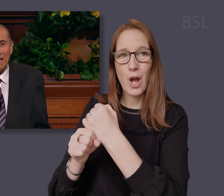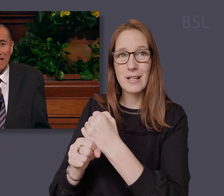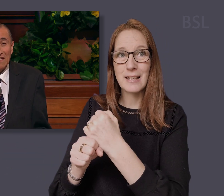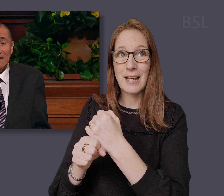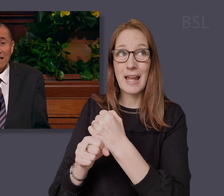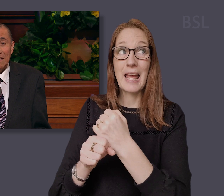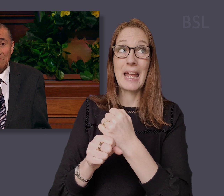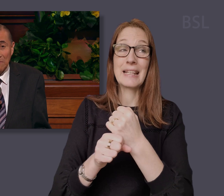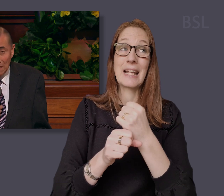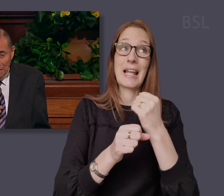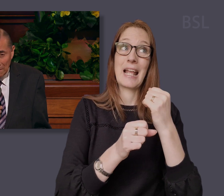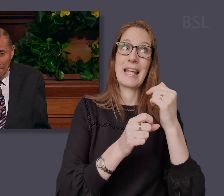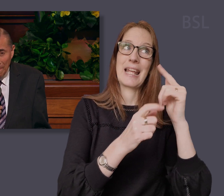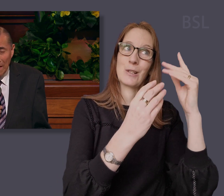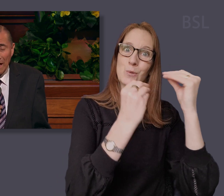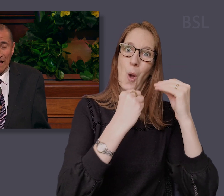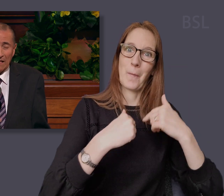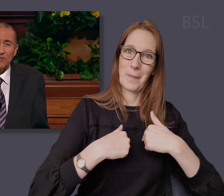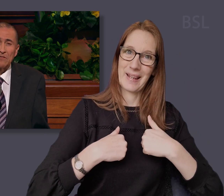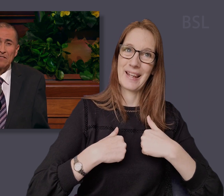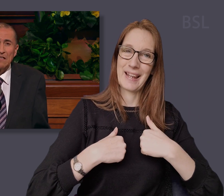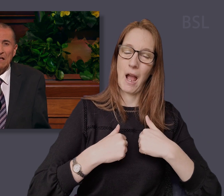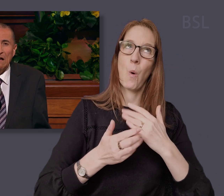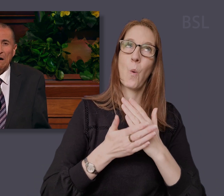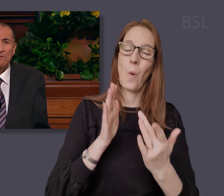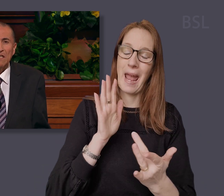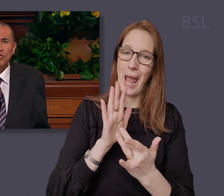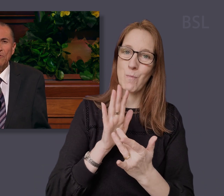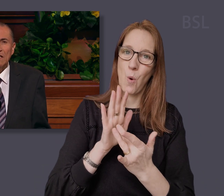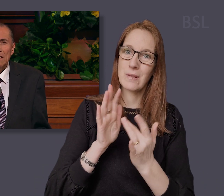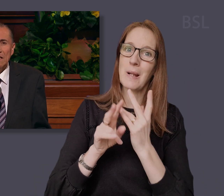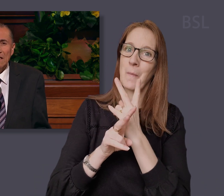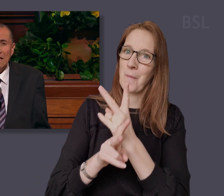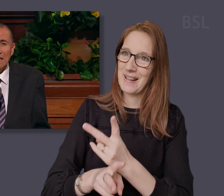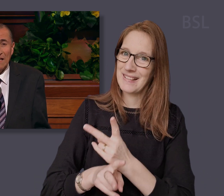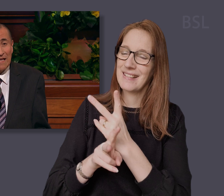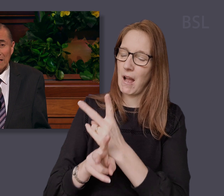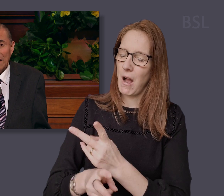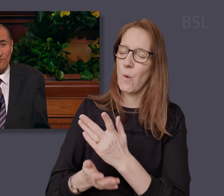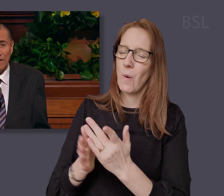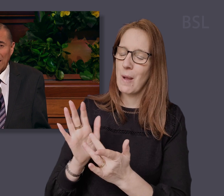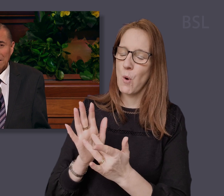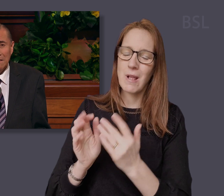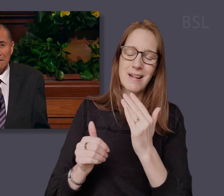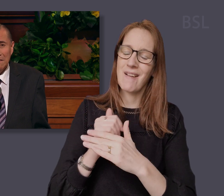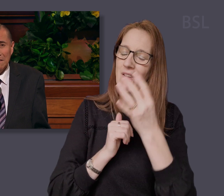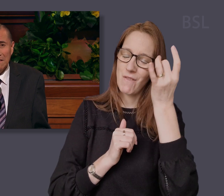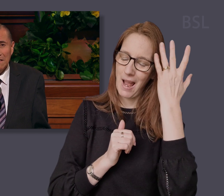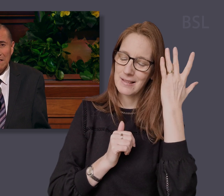And He taught me a lesson on ministering that I cannot forget.